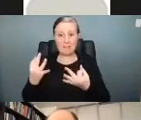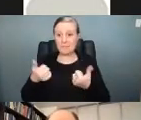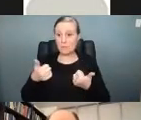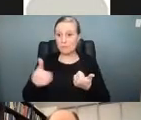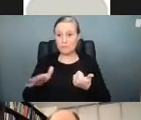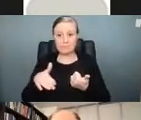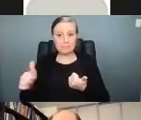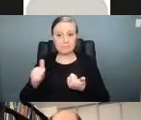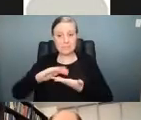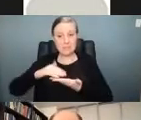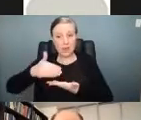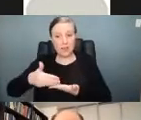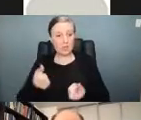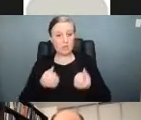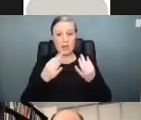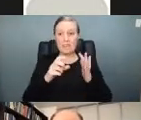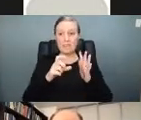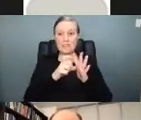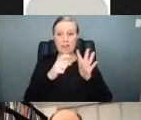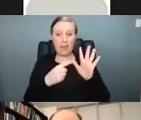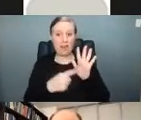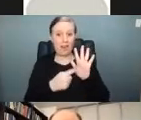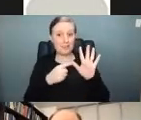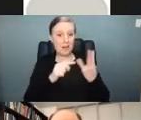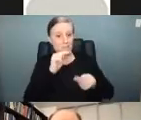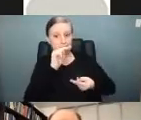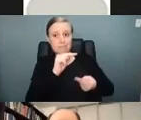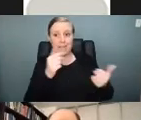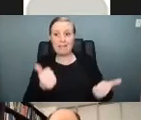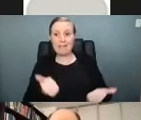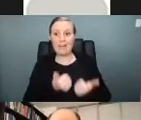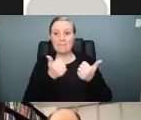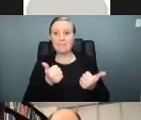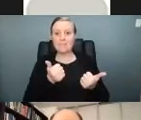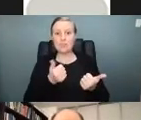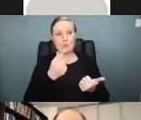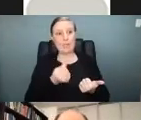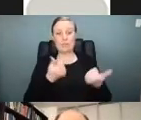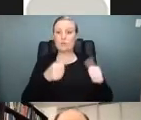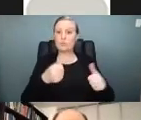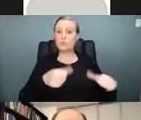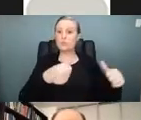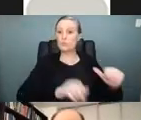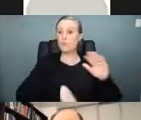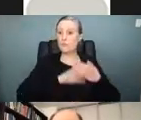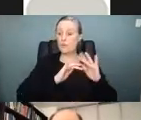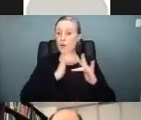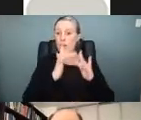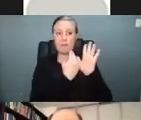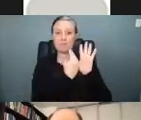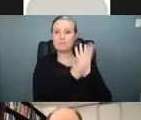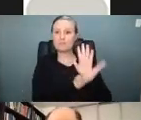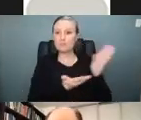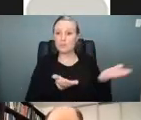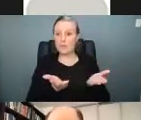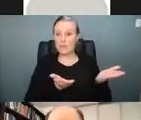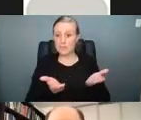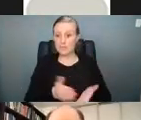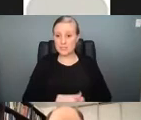that are necessary for the full range of services that are now emerging online from homeschooling